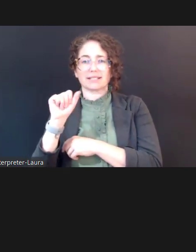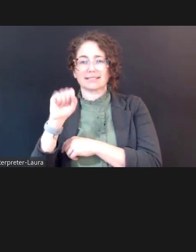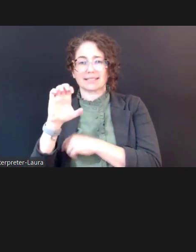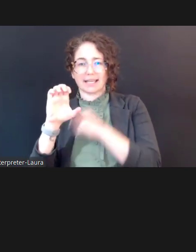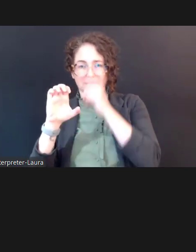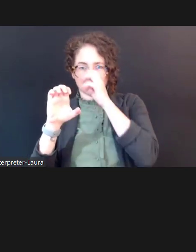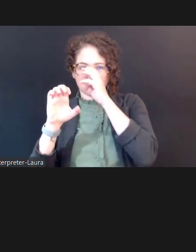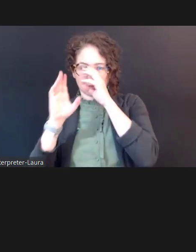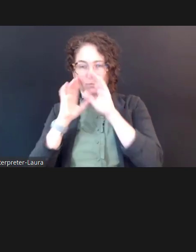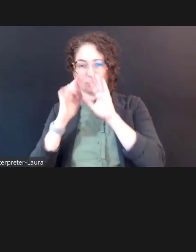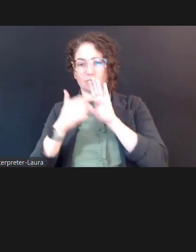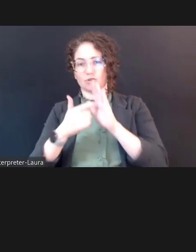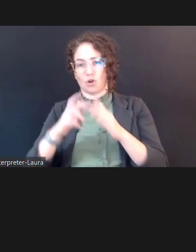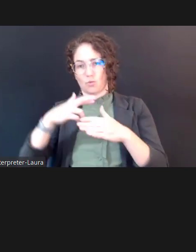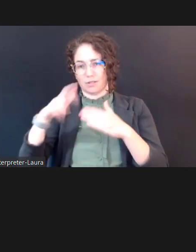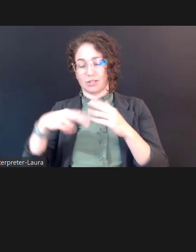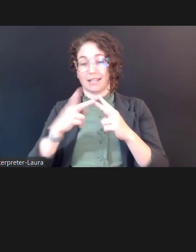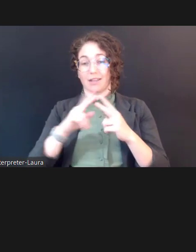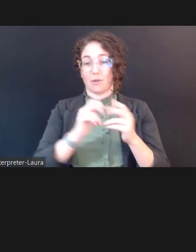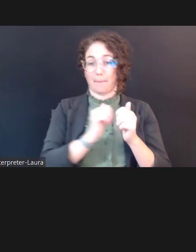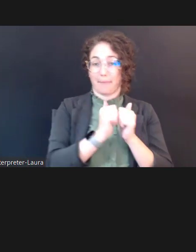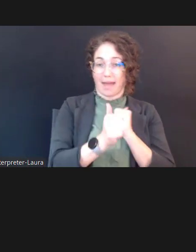peer as a pass or refer.